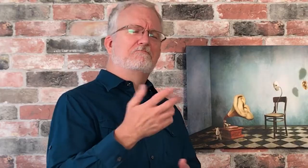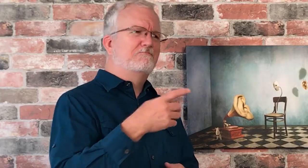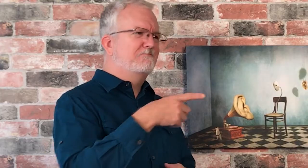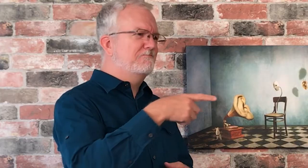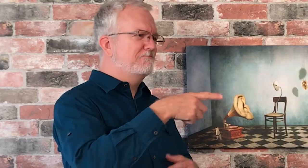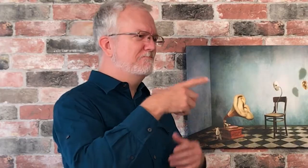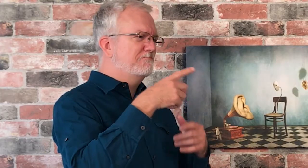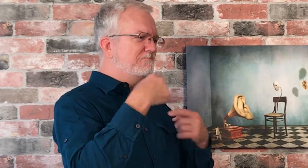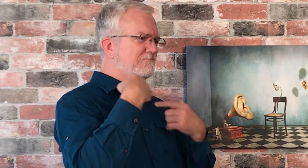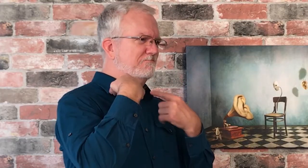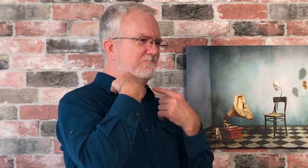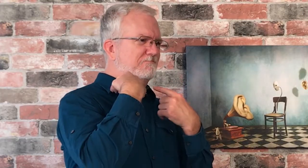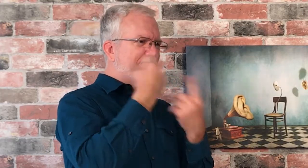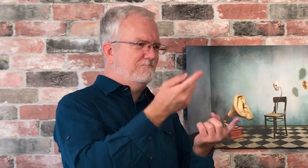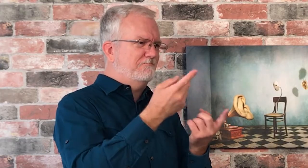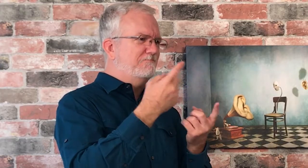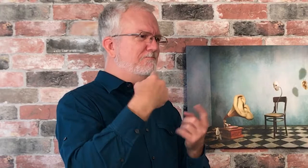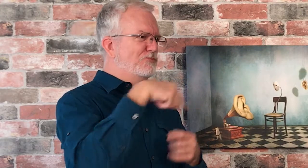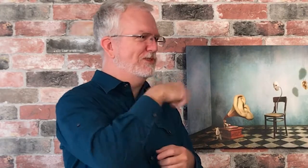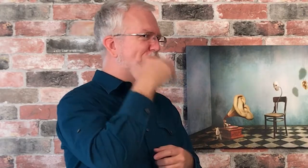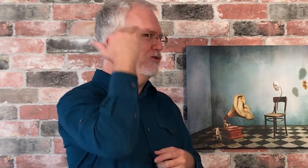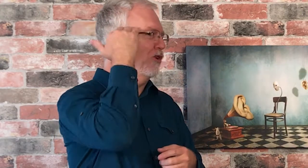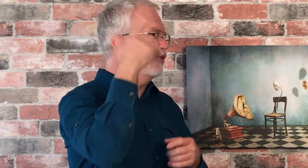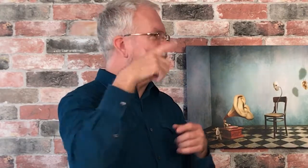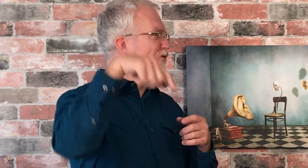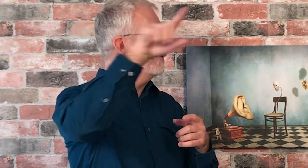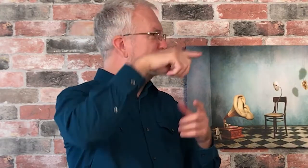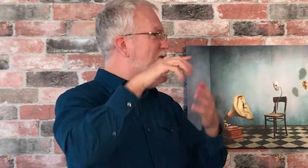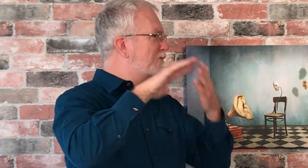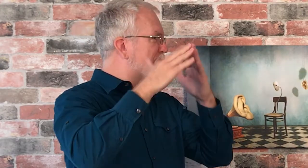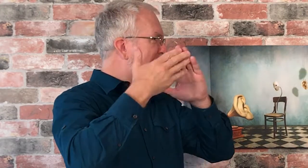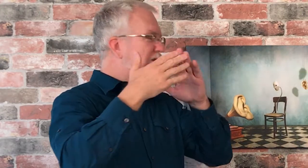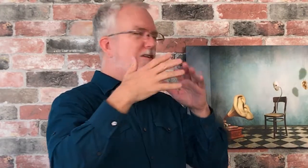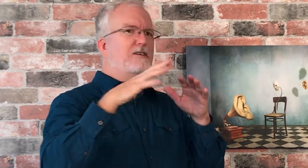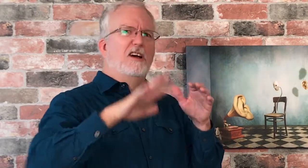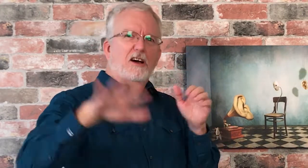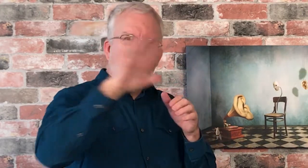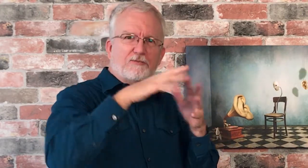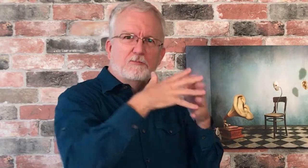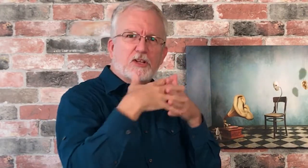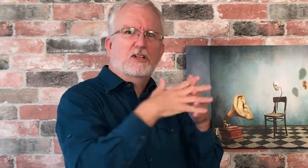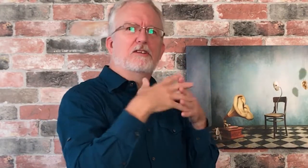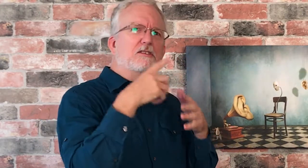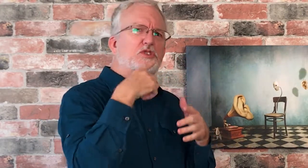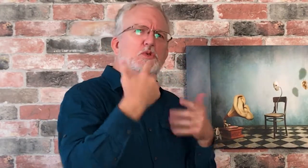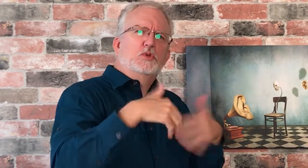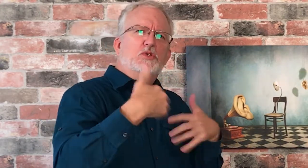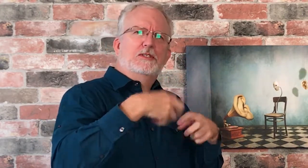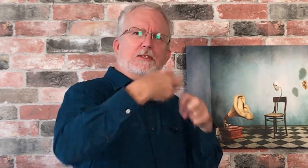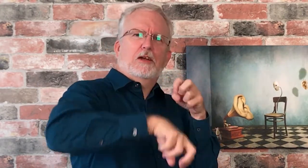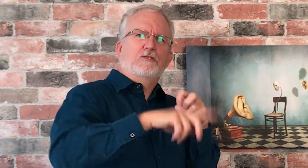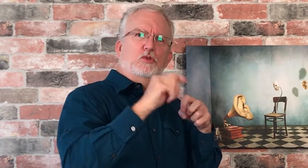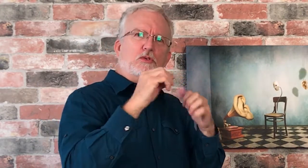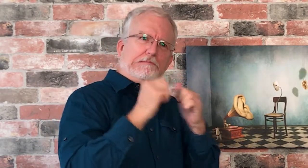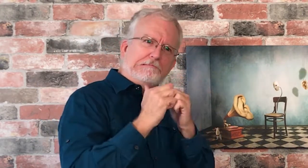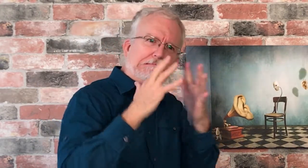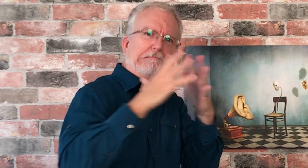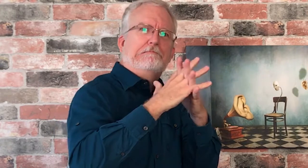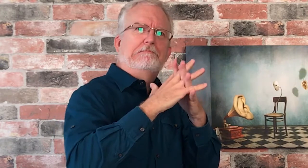Recently, we know that in the community and all over the country it is tough to start up